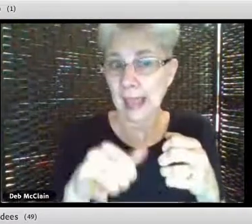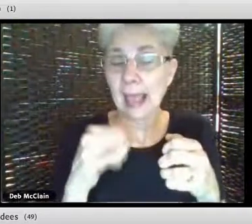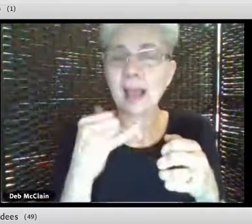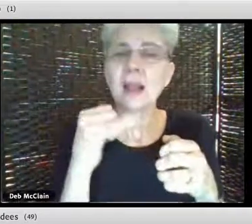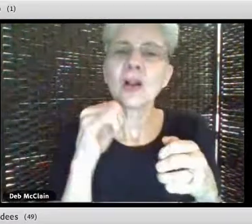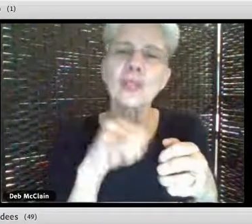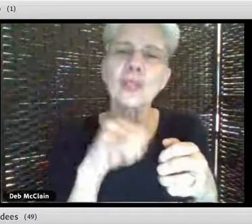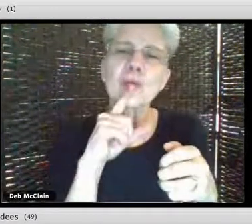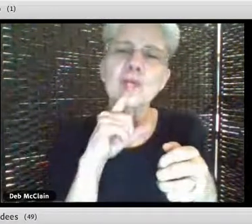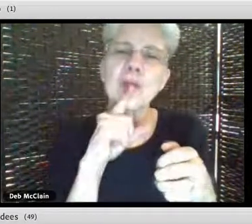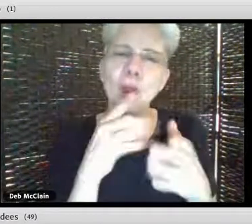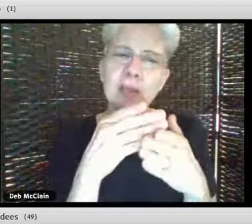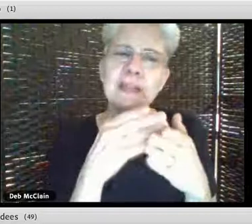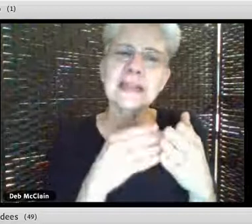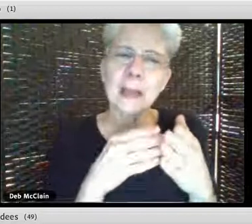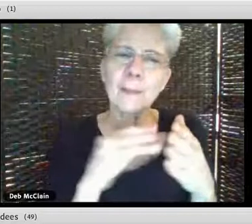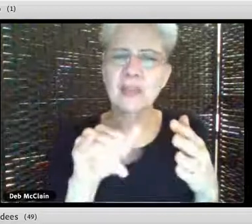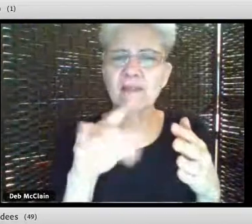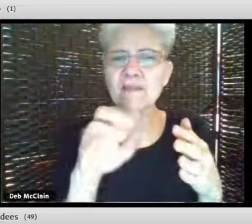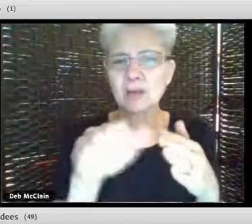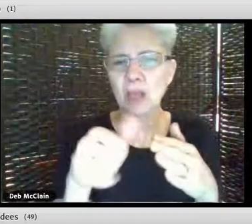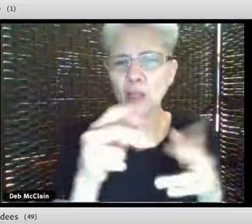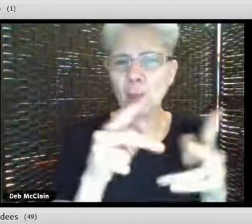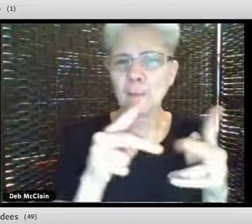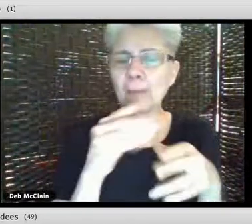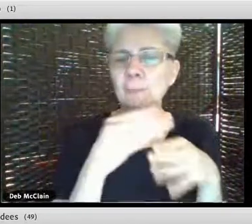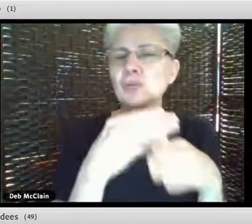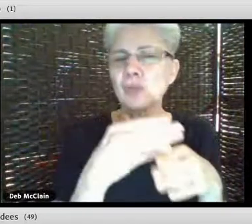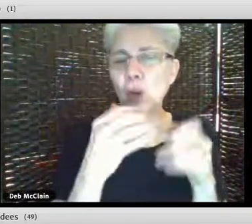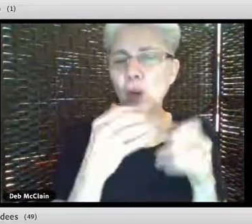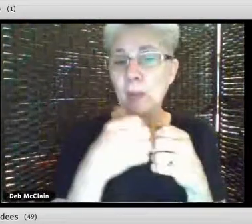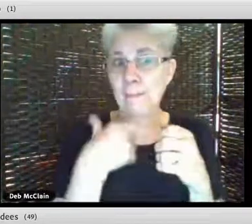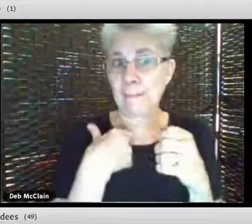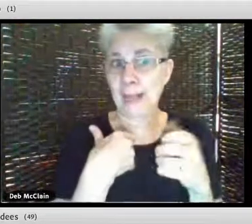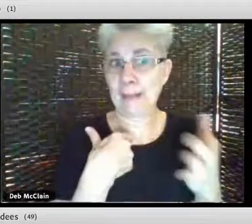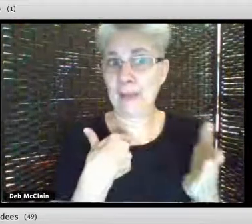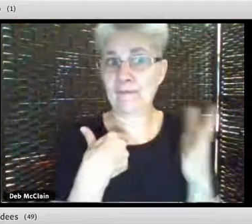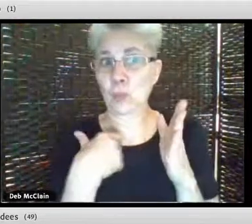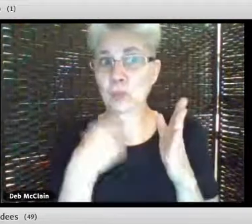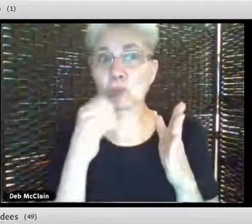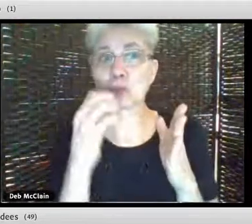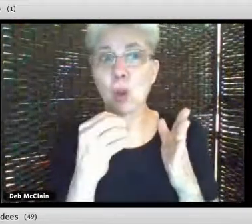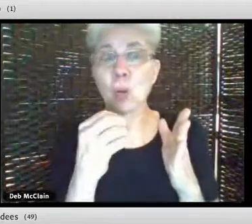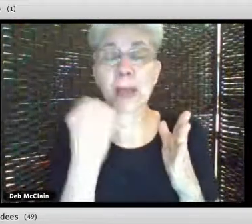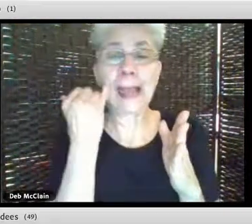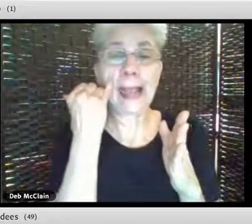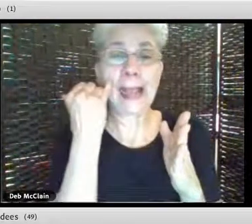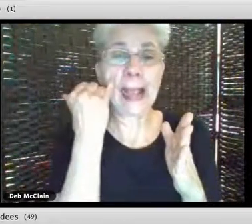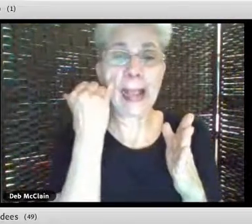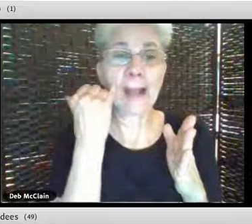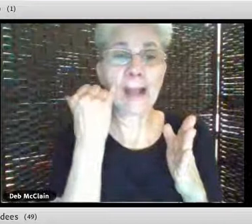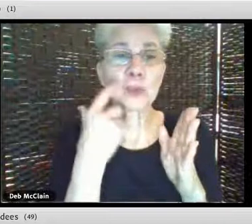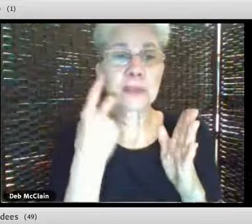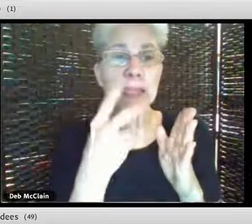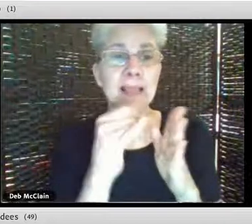so these are files that other people shared with me, so if you're looking for something like that, it's going to be under this,